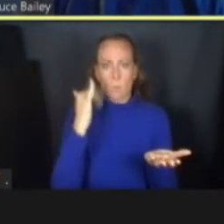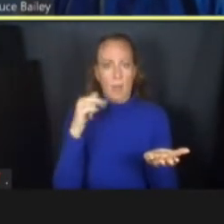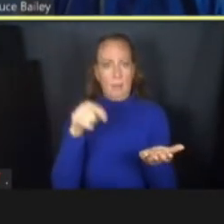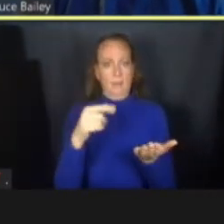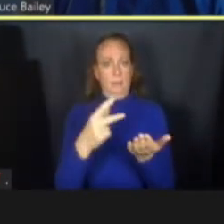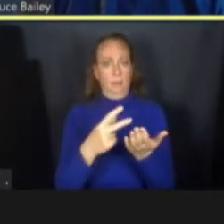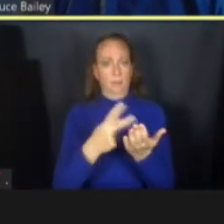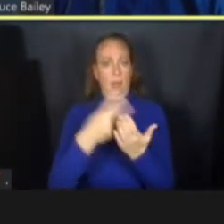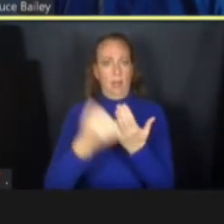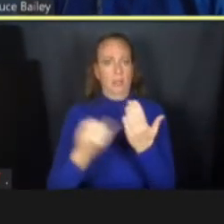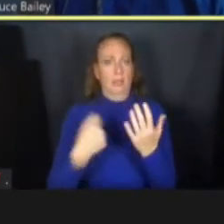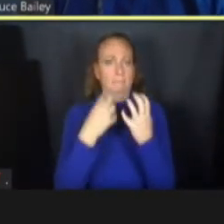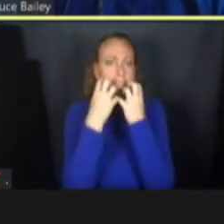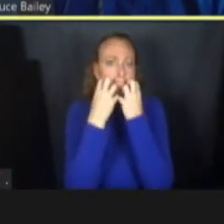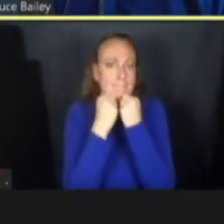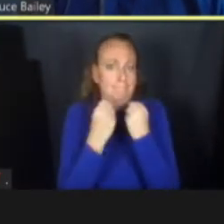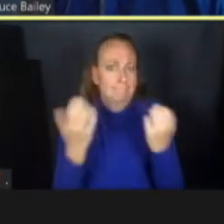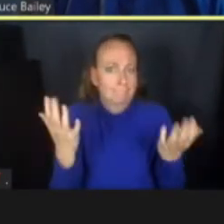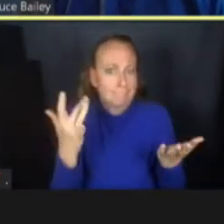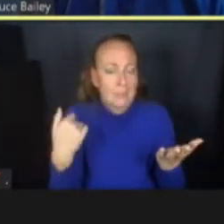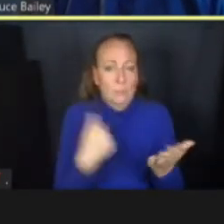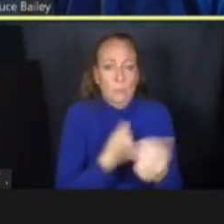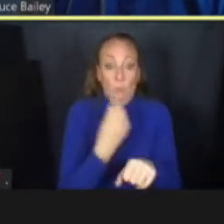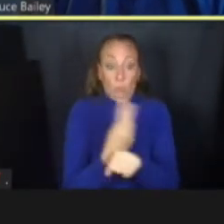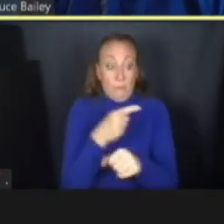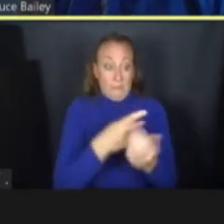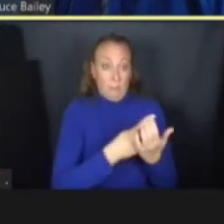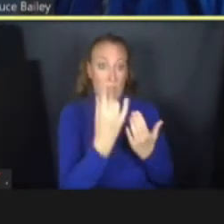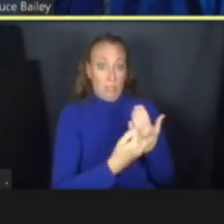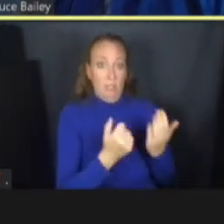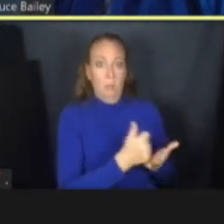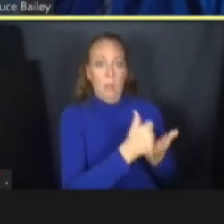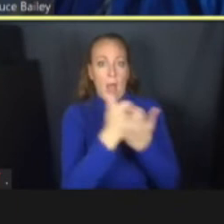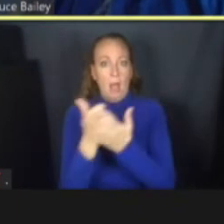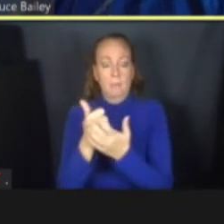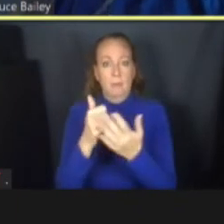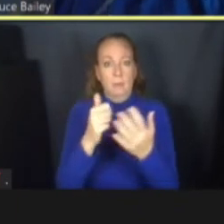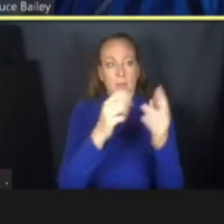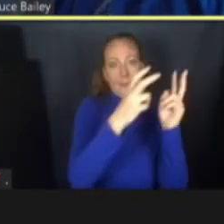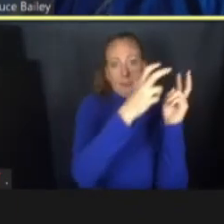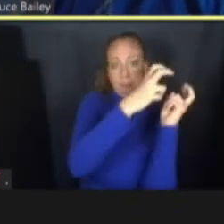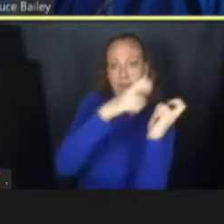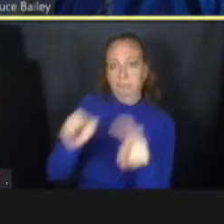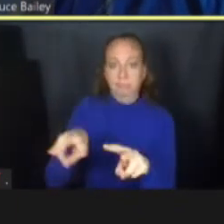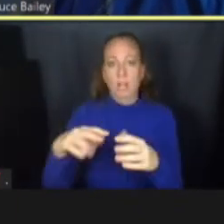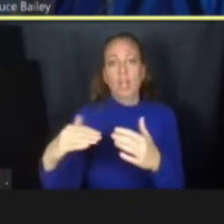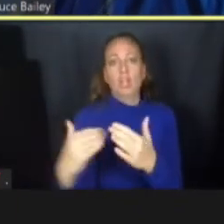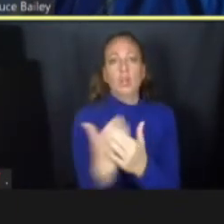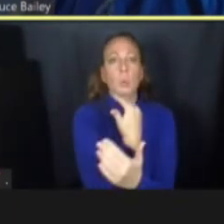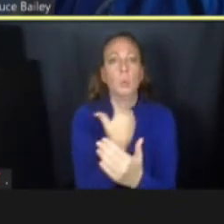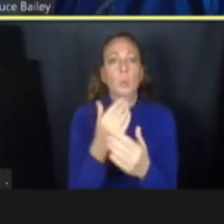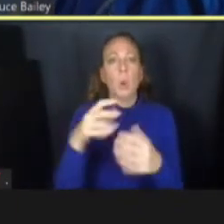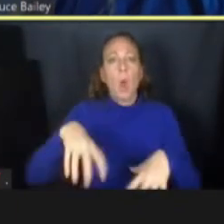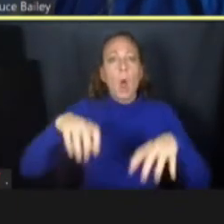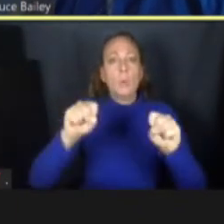is that we used it to revising completely migrating, complete new hosting service with the Access Board website.